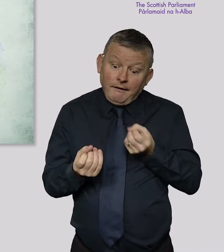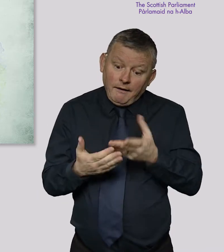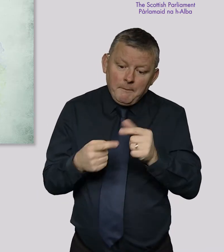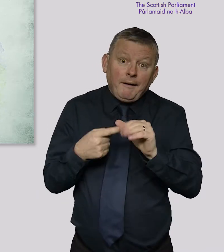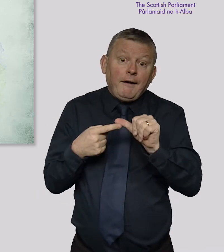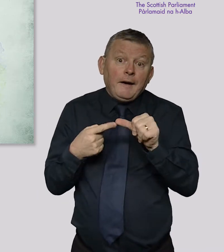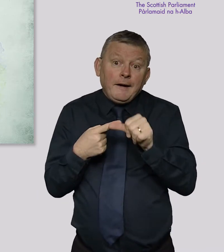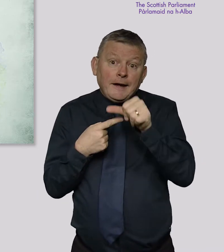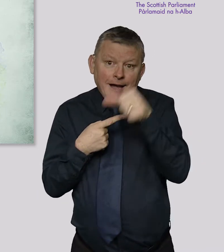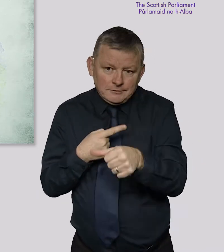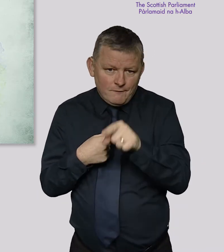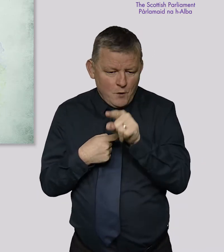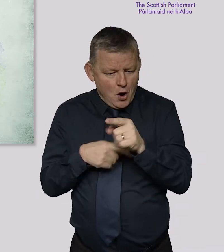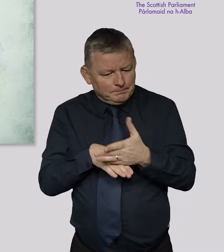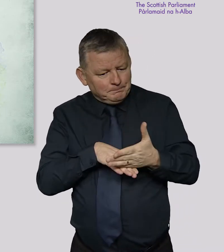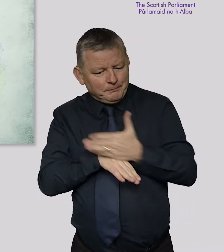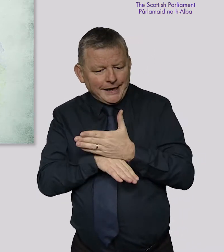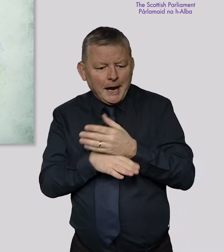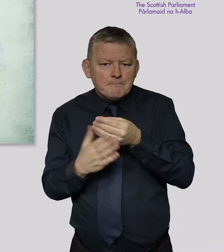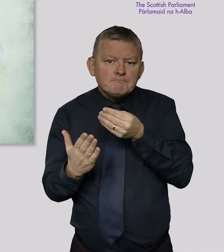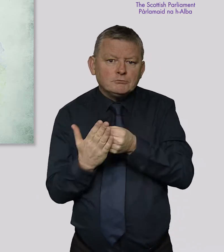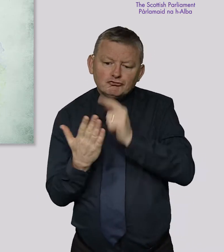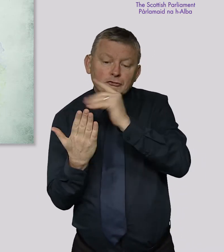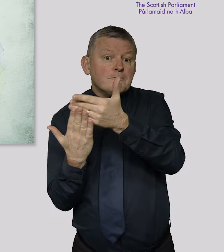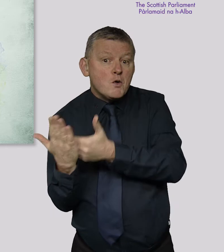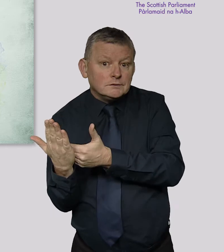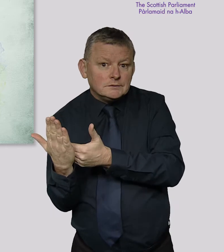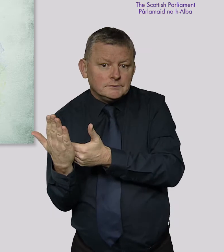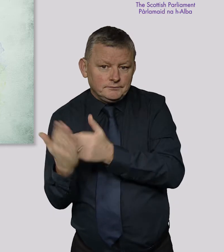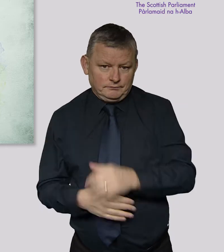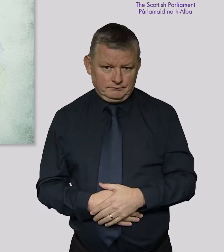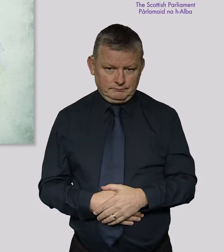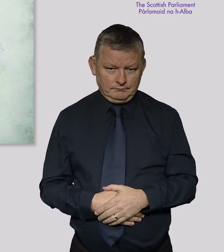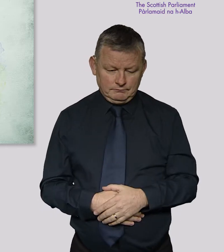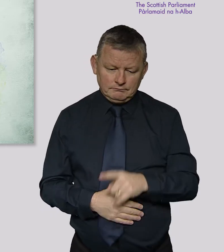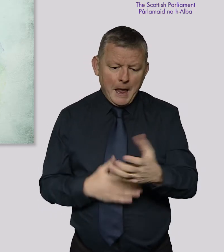This work will feed into their next pre-budget reports.